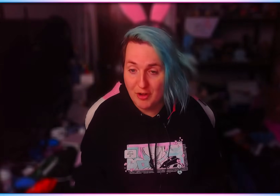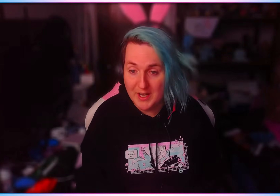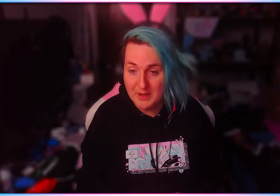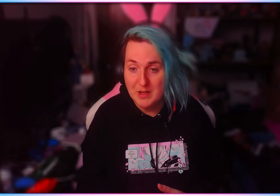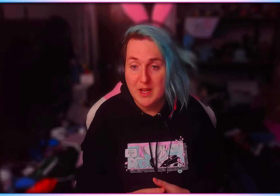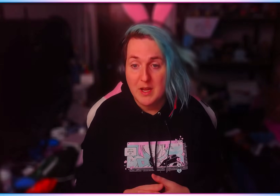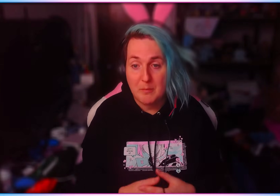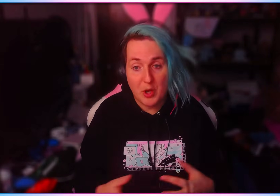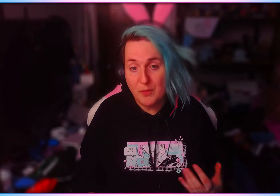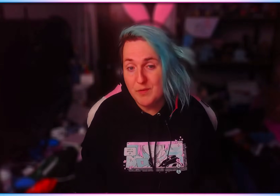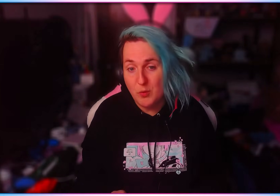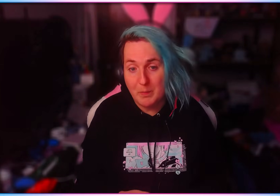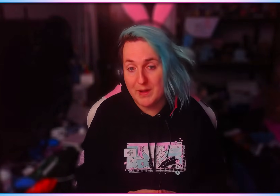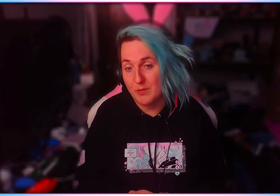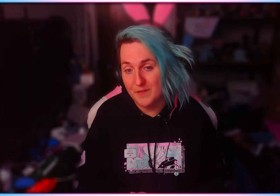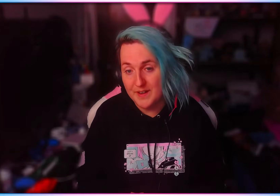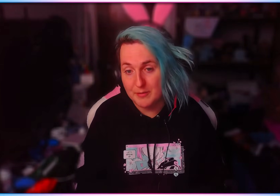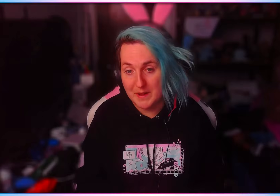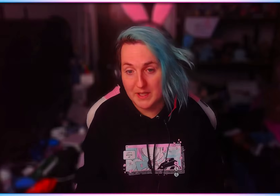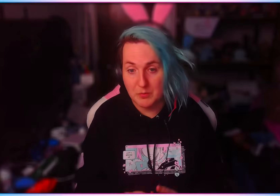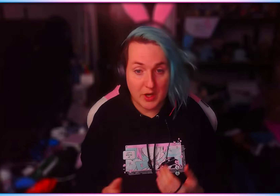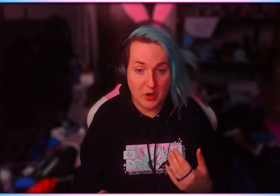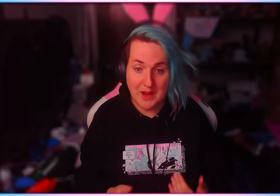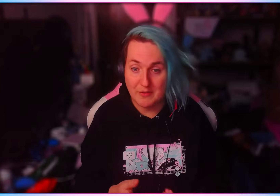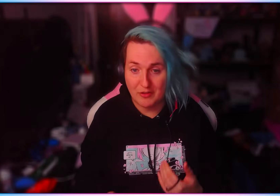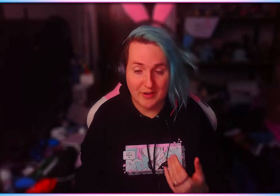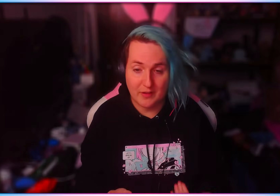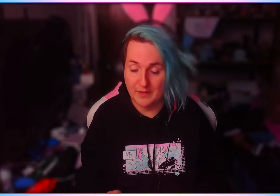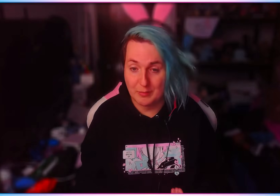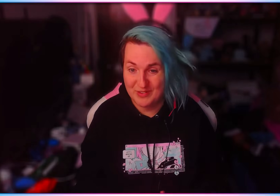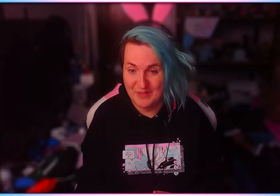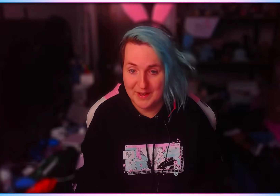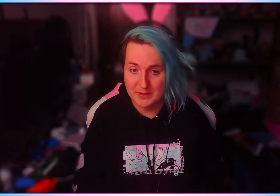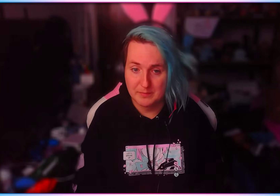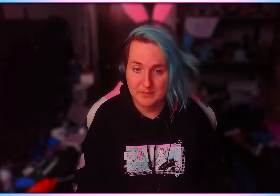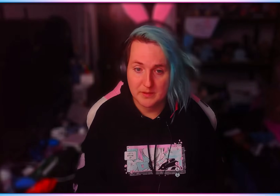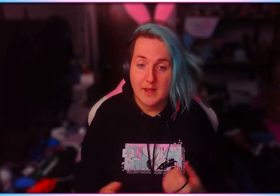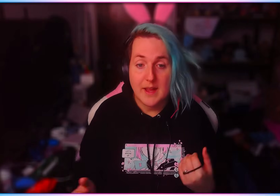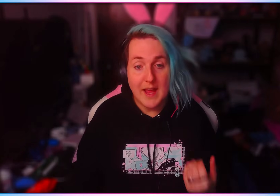signing, but I often fall back on finger spelling when I don’t know how to sign something specific.